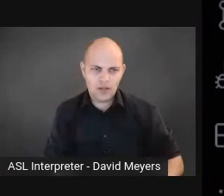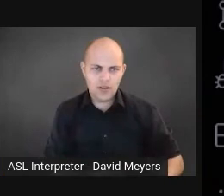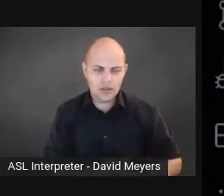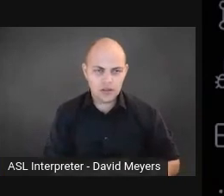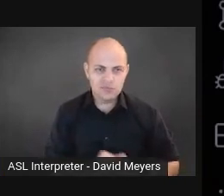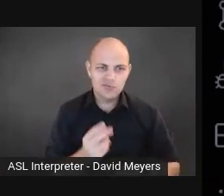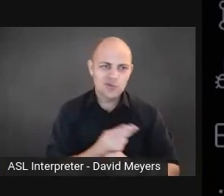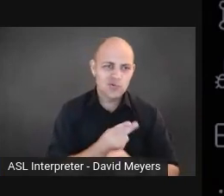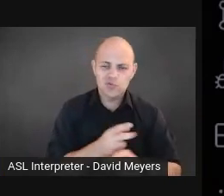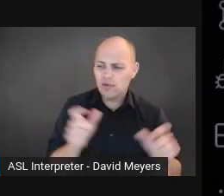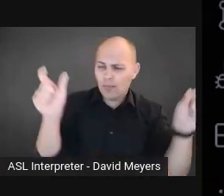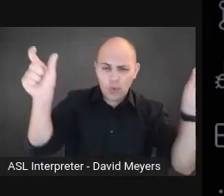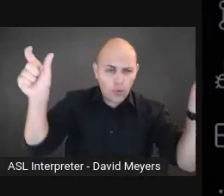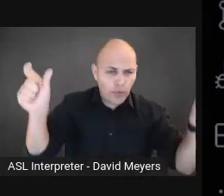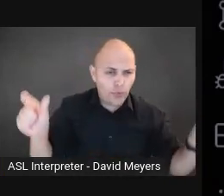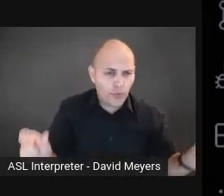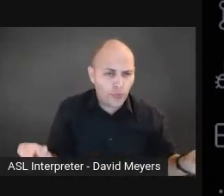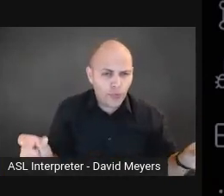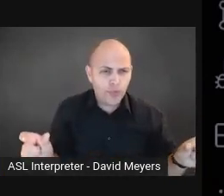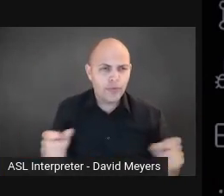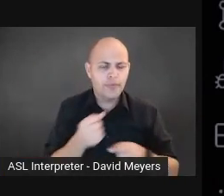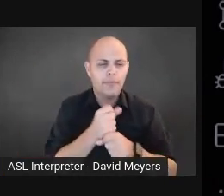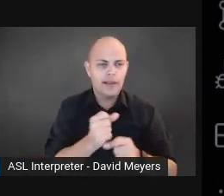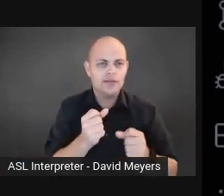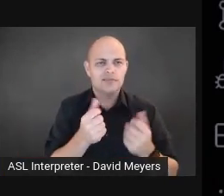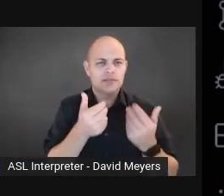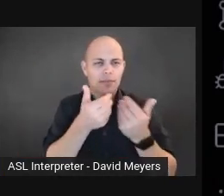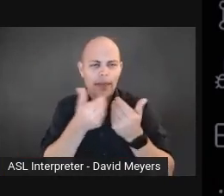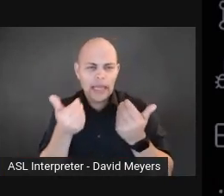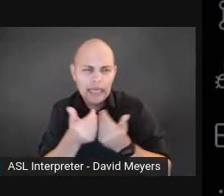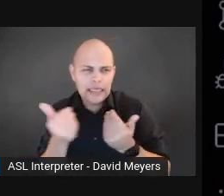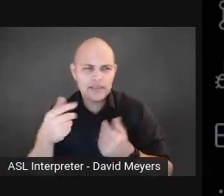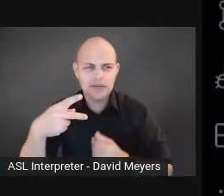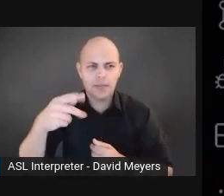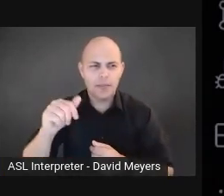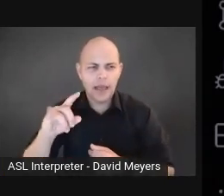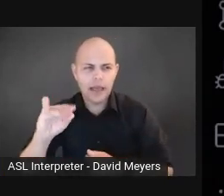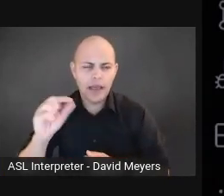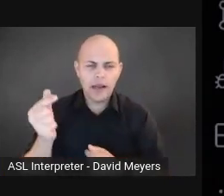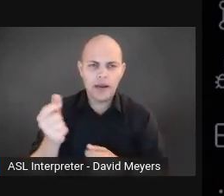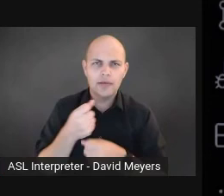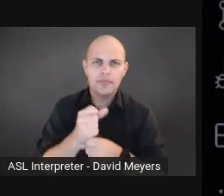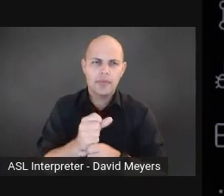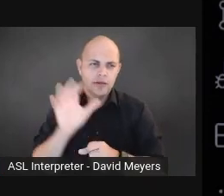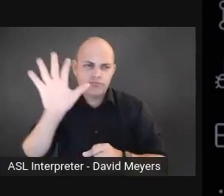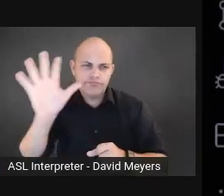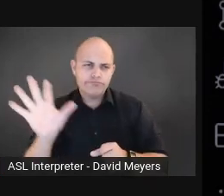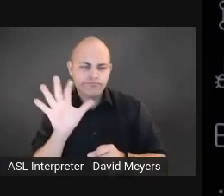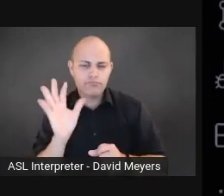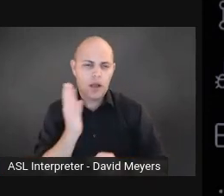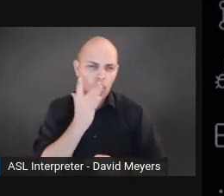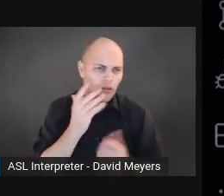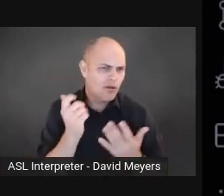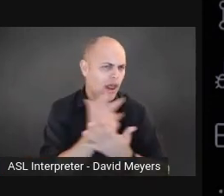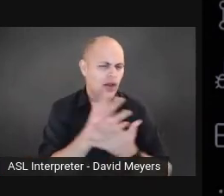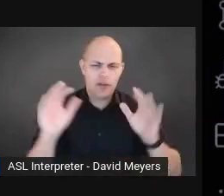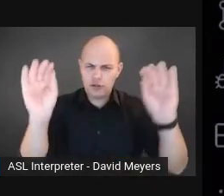We’re adding some different spacing and padding, some colors, all that stuff is happening.